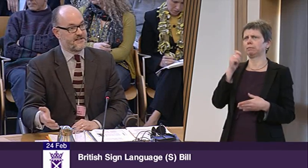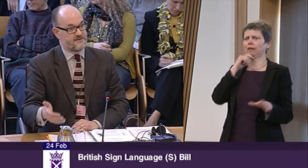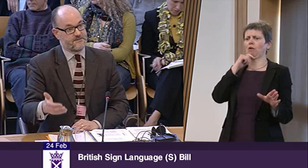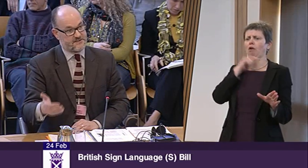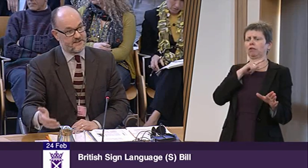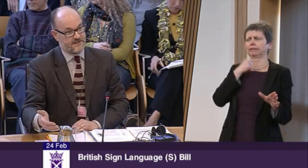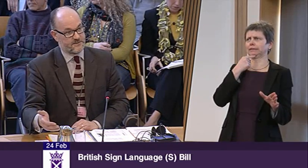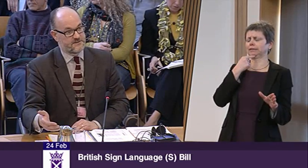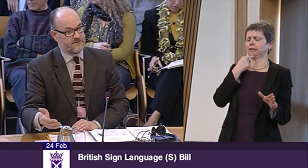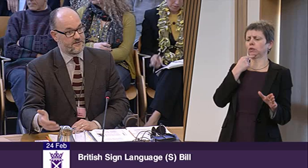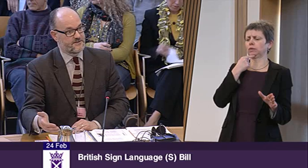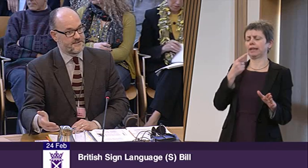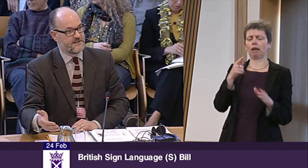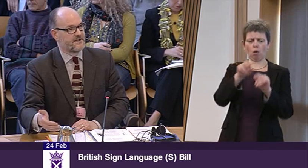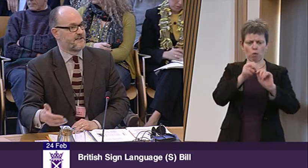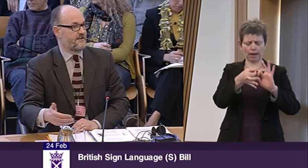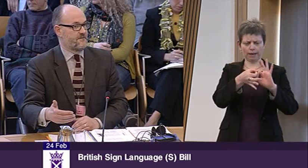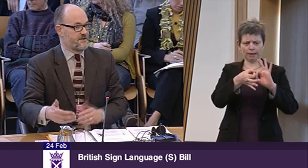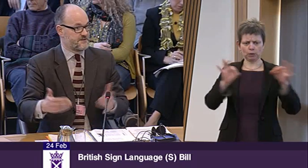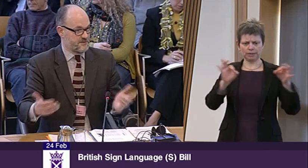that there is a particular linguistic minority, it would be slightly absurd if the minister